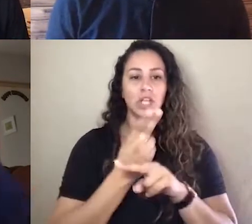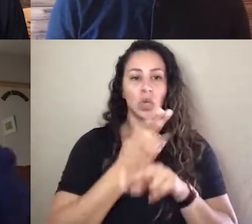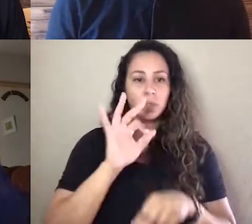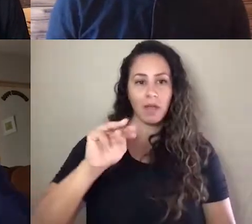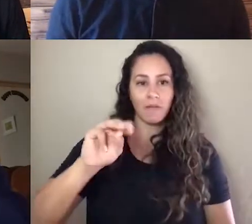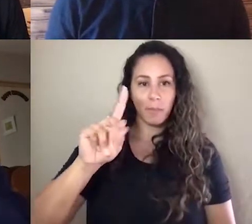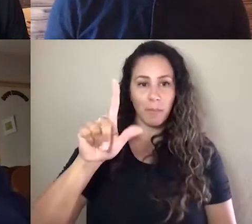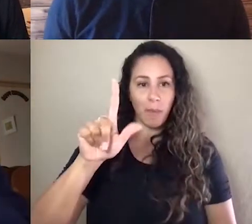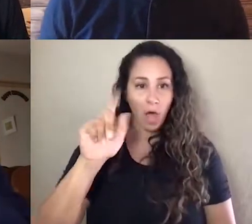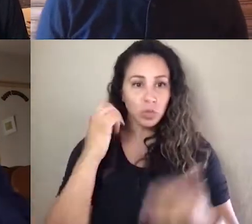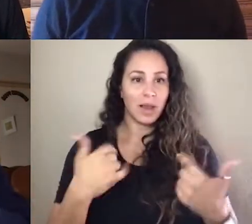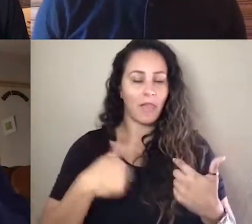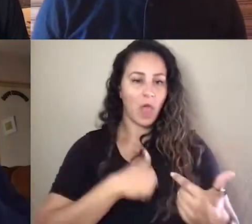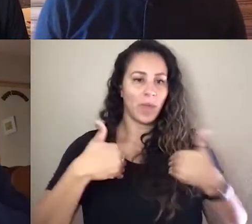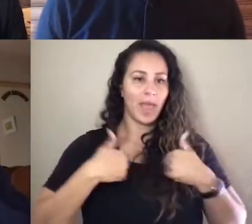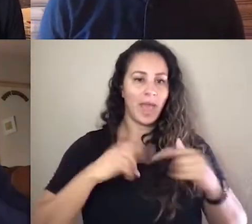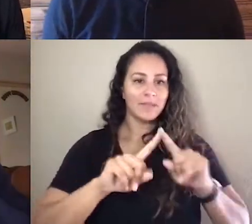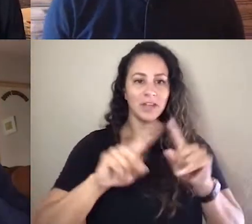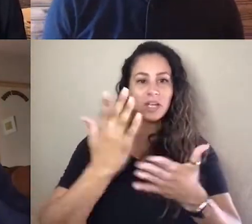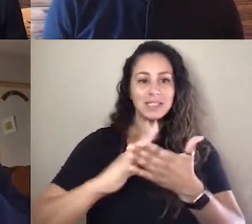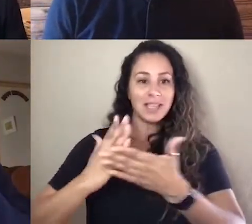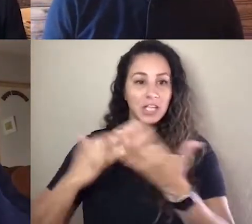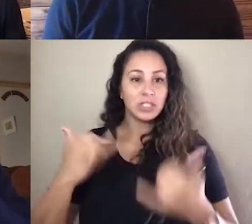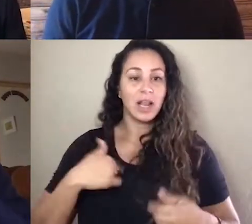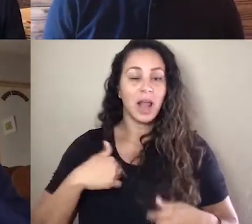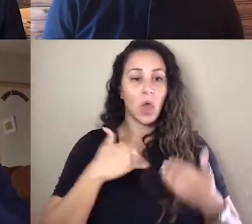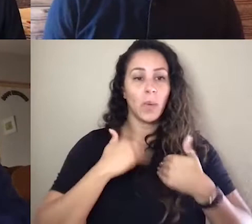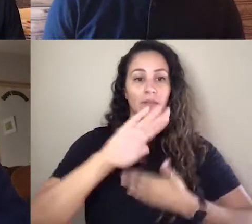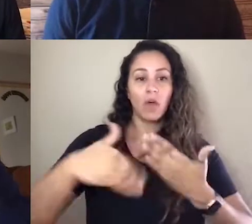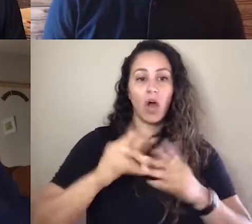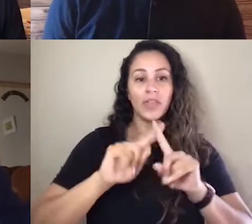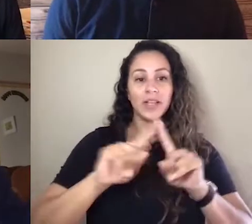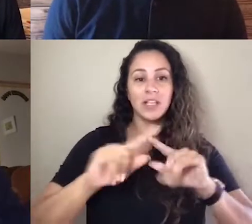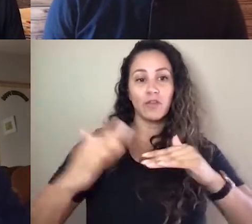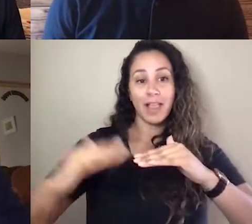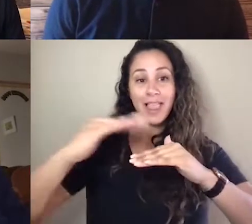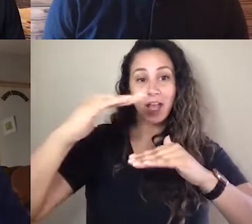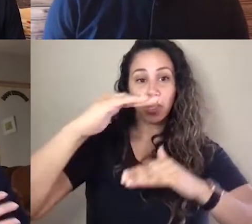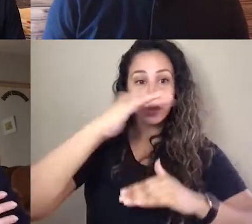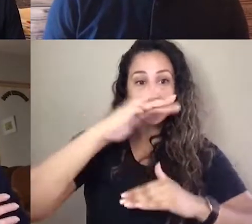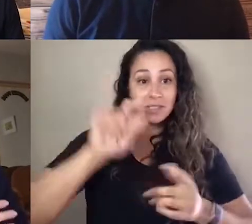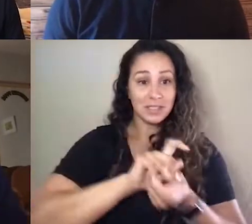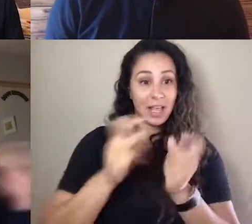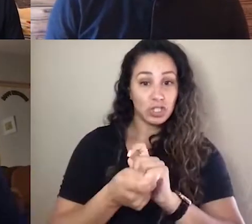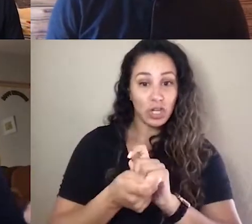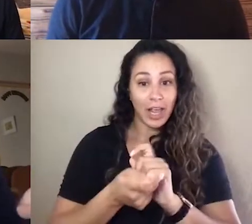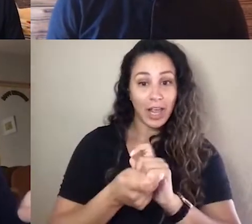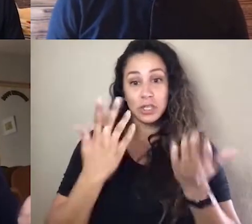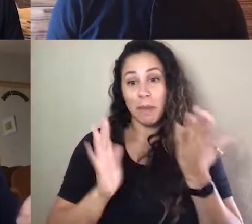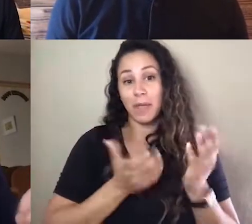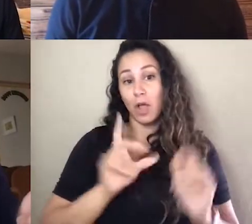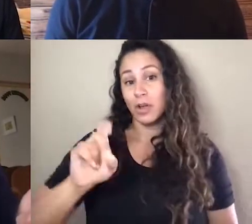HAVE SECTIONS AND ALL OF THESE DIFFERENT LAYERS. DOES THAT CHANGE OUR DEFAULT LIBRARY OF MODULES?